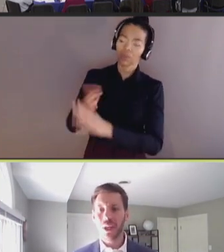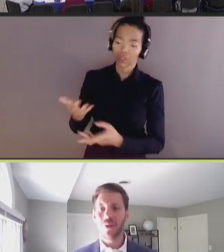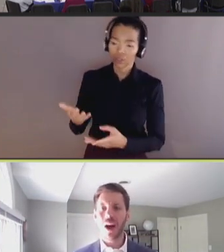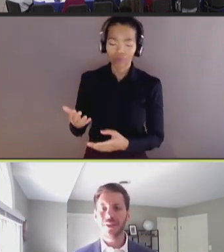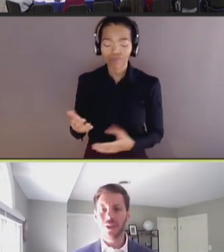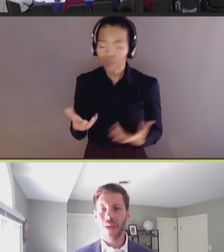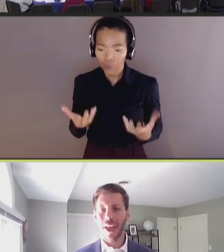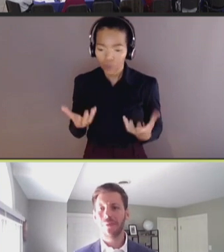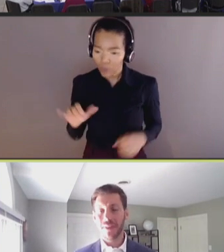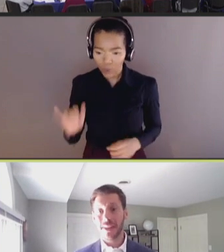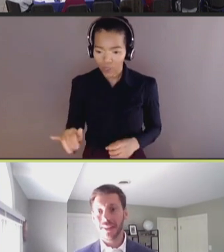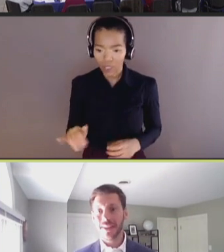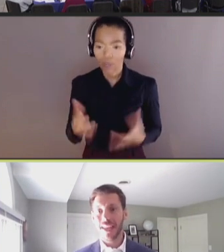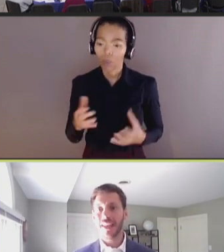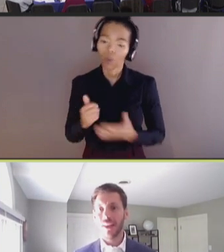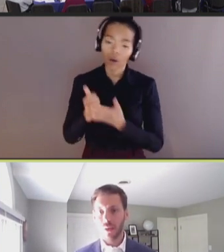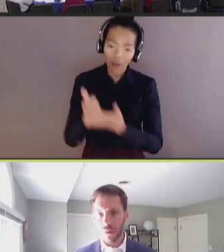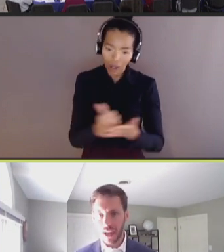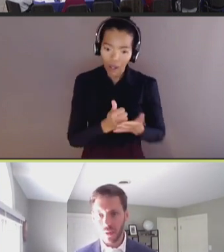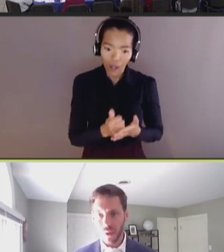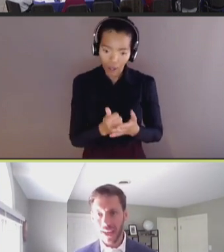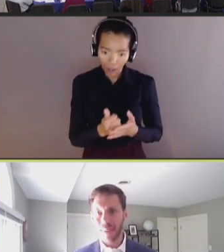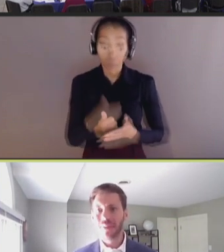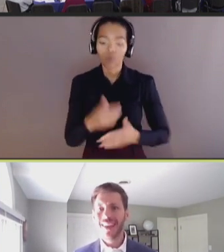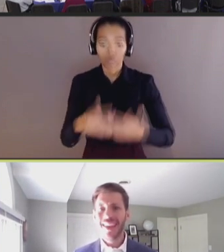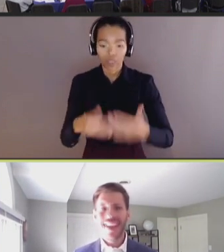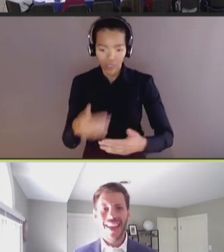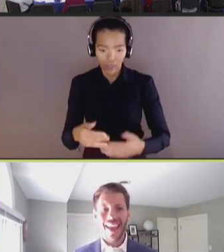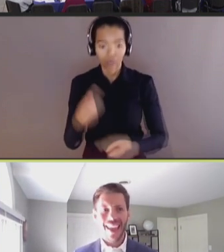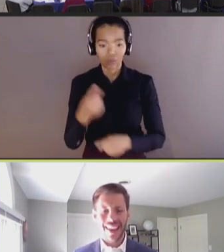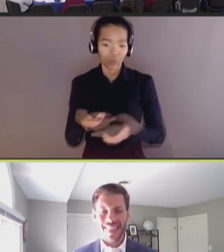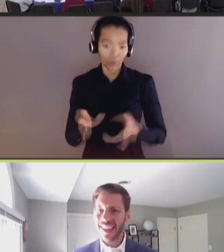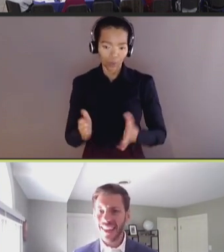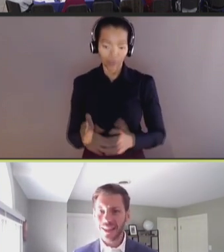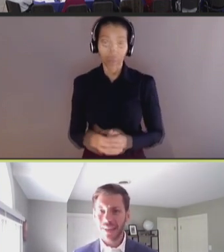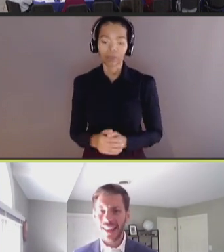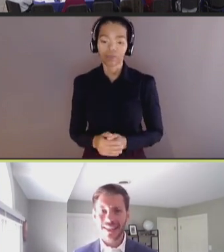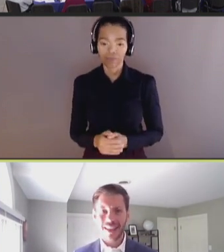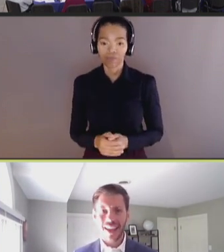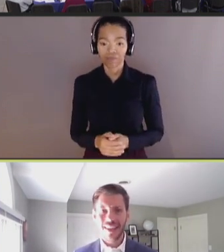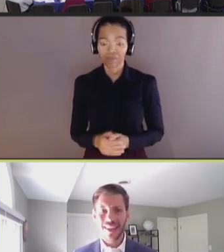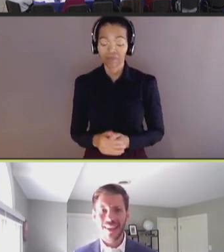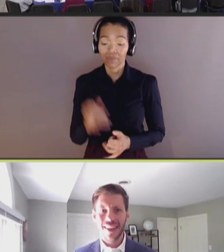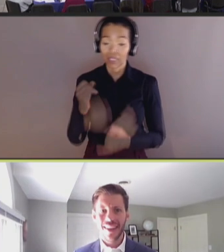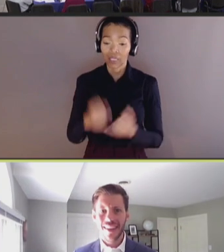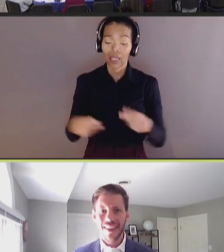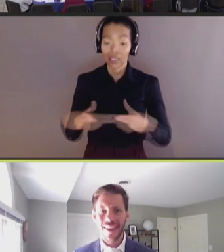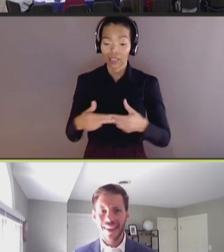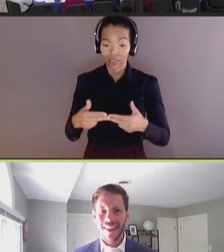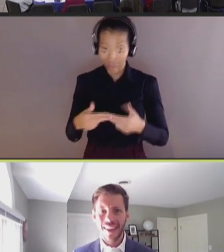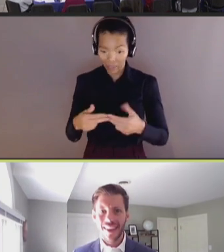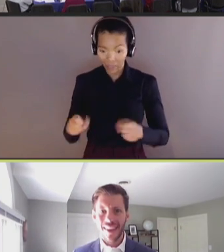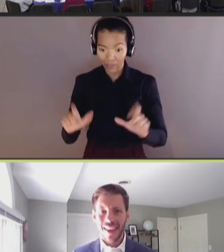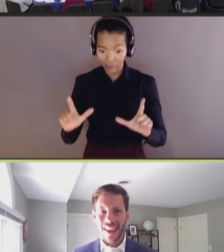We want to help facilitate in the right way. And I think that's my last slide.